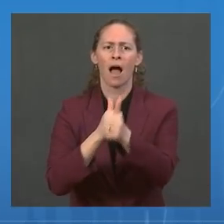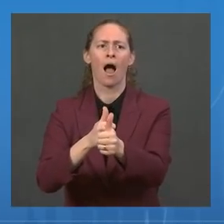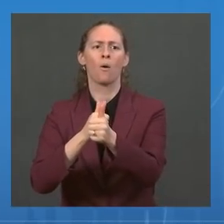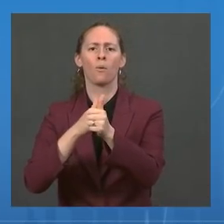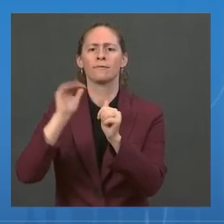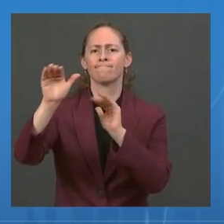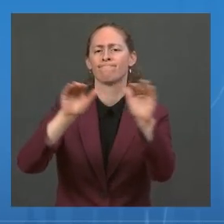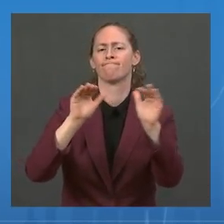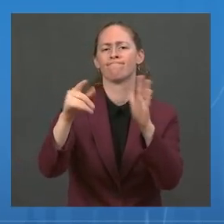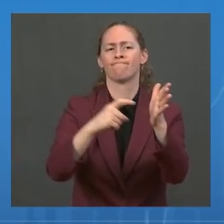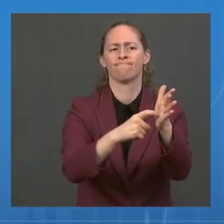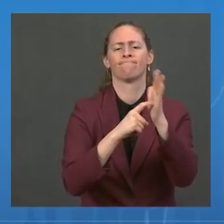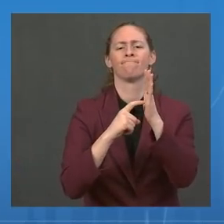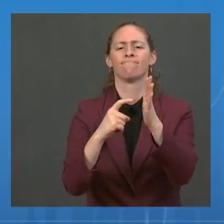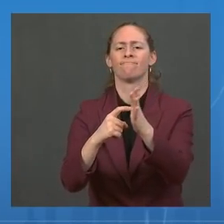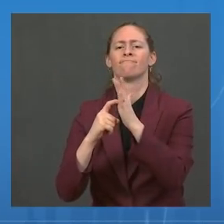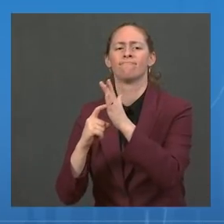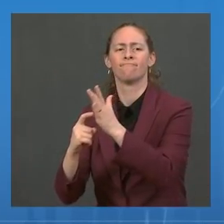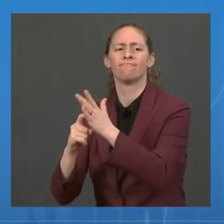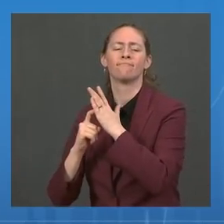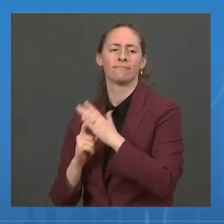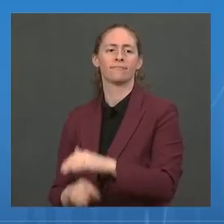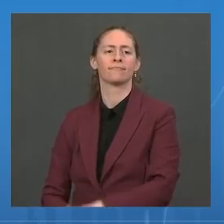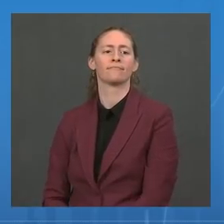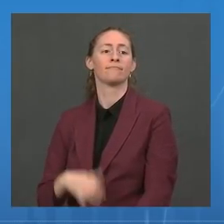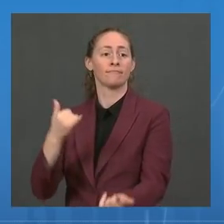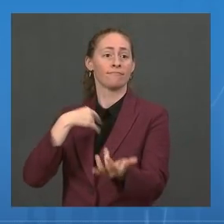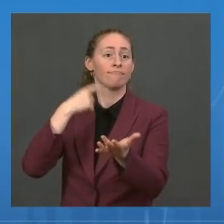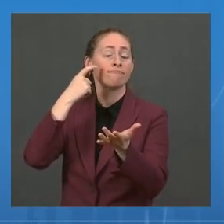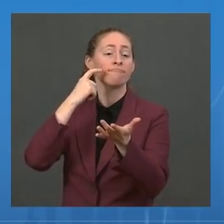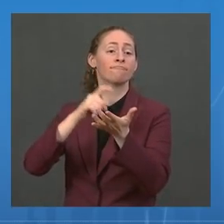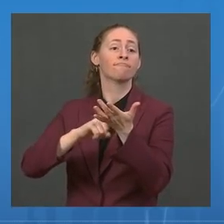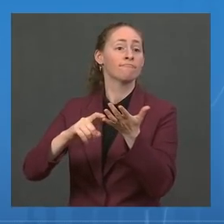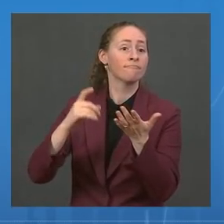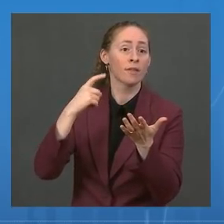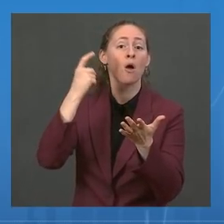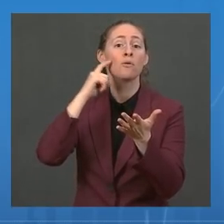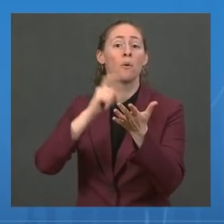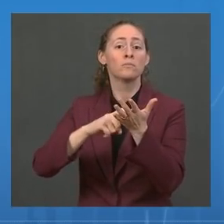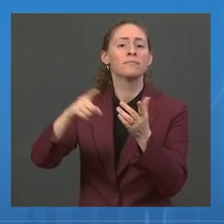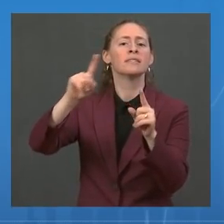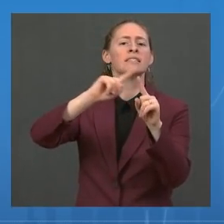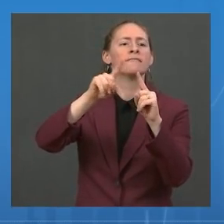This week, Procter & Gamble and AT&T, two of the very largest companies in the country,